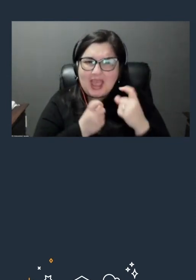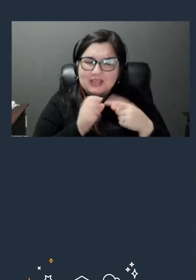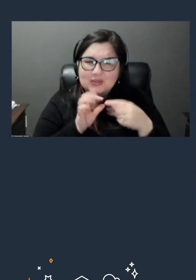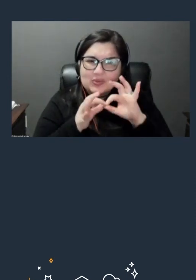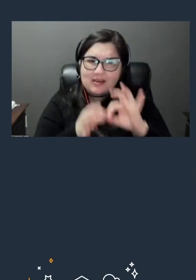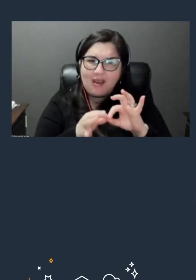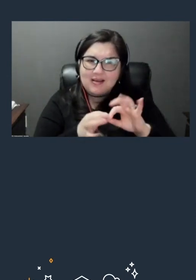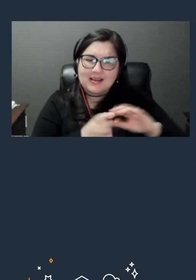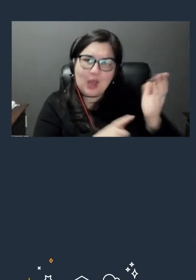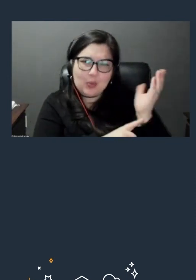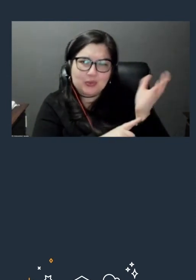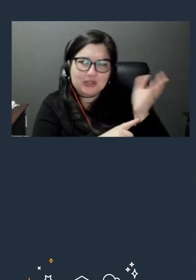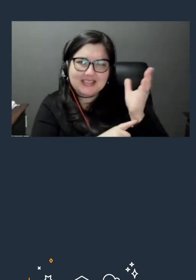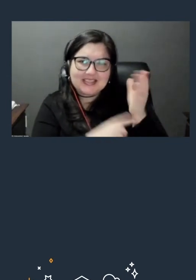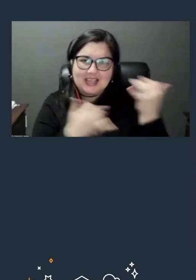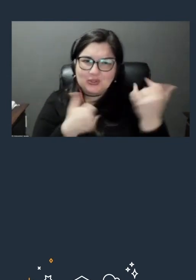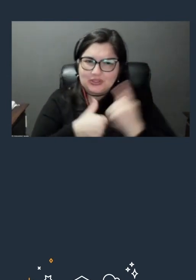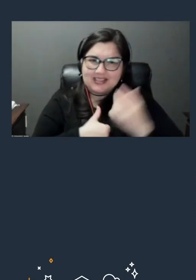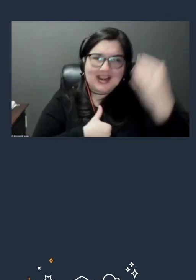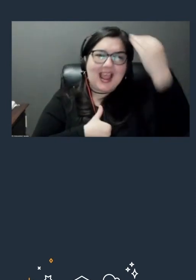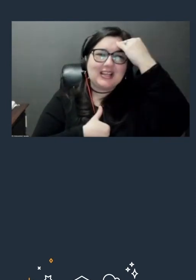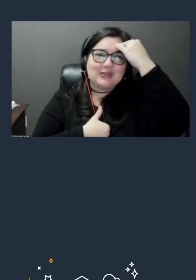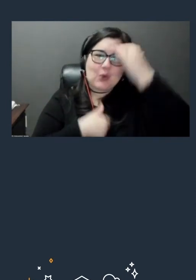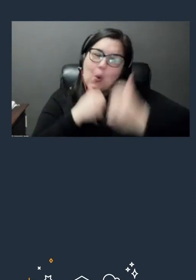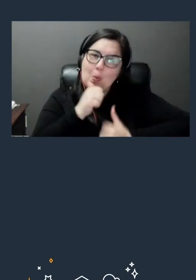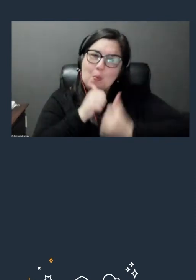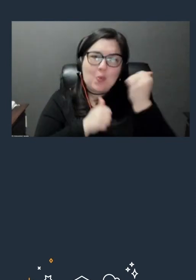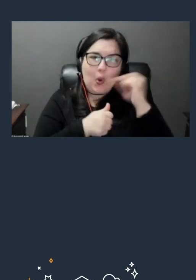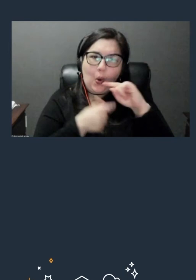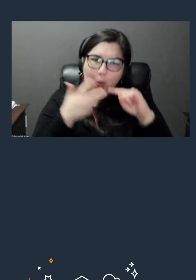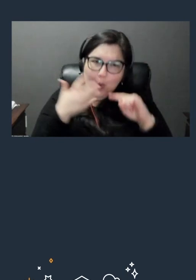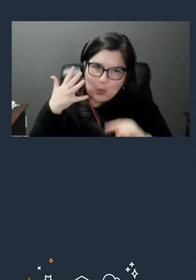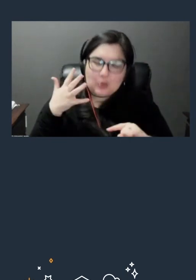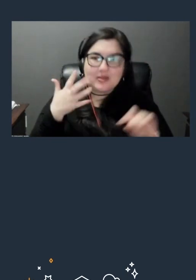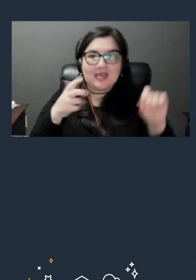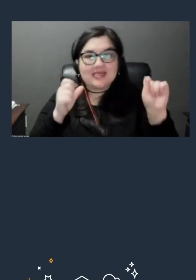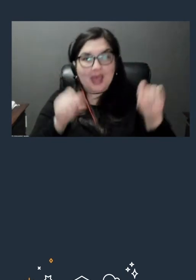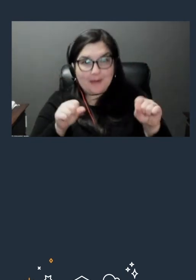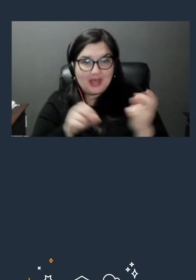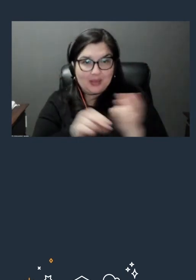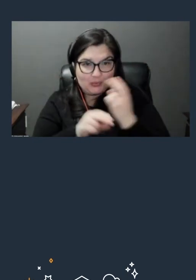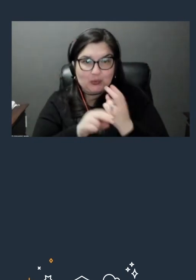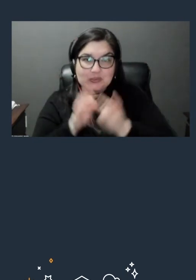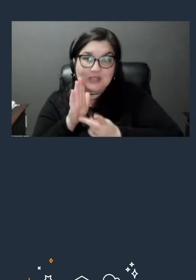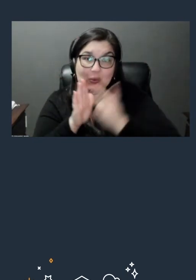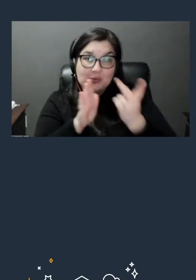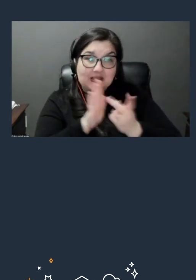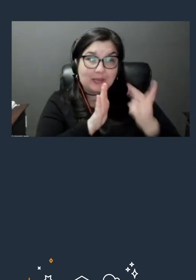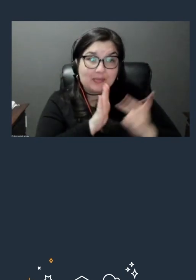Now I know that this most of what we're talking about here is the ability to use replication to achieve global reach,